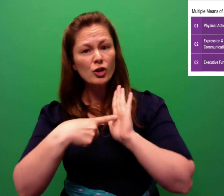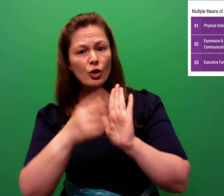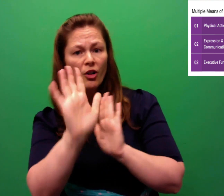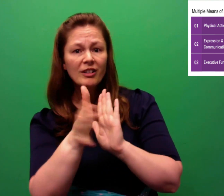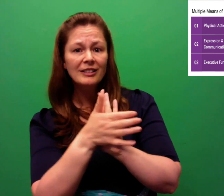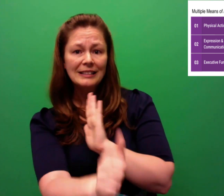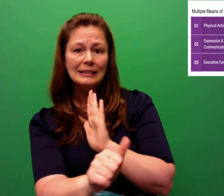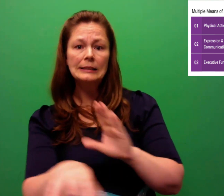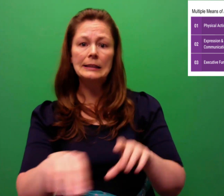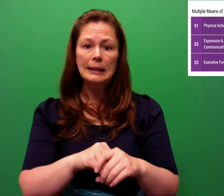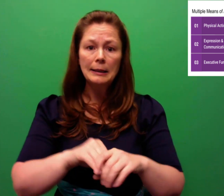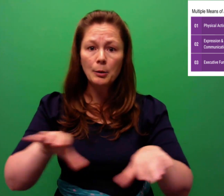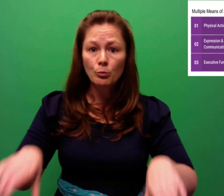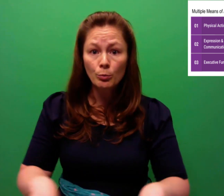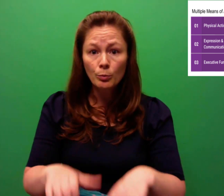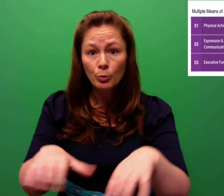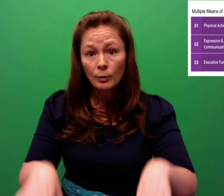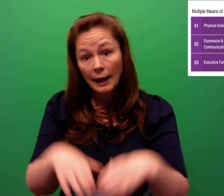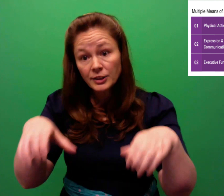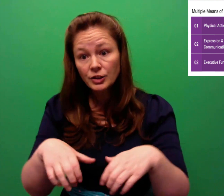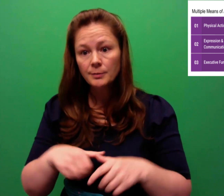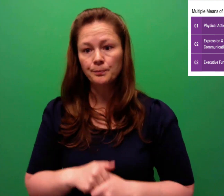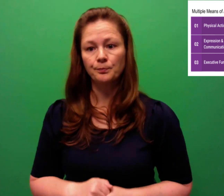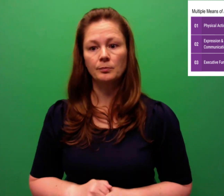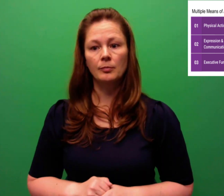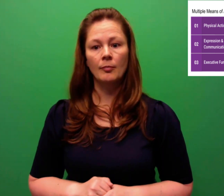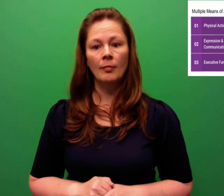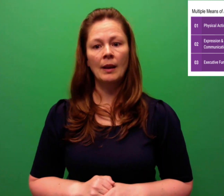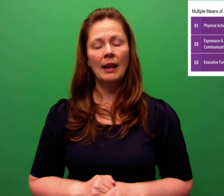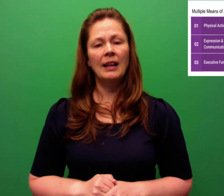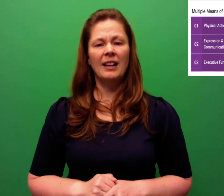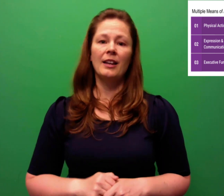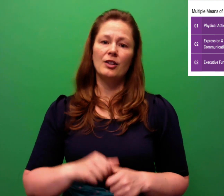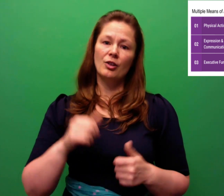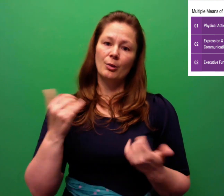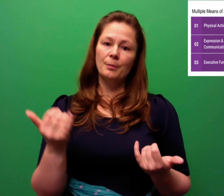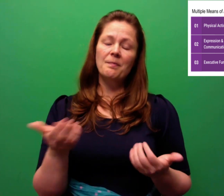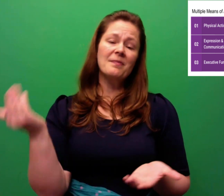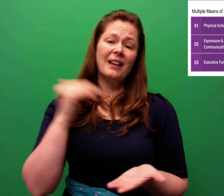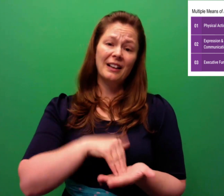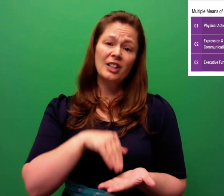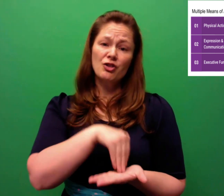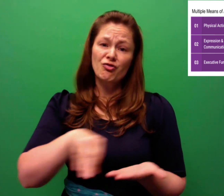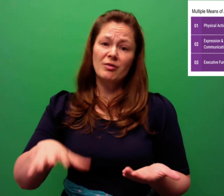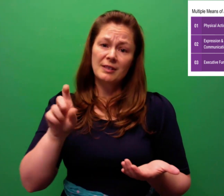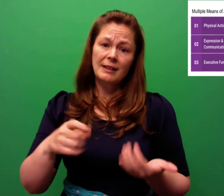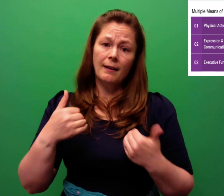write it down as such students need to have a range of opportunities to show